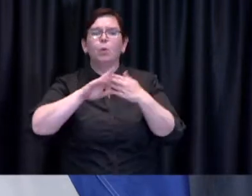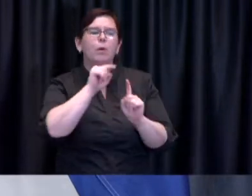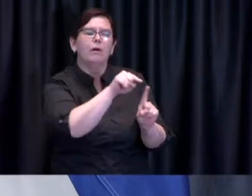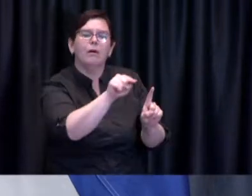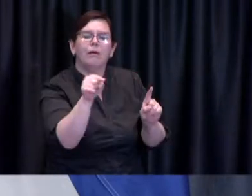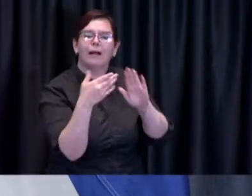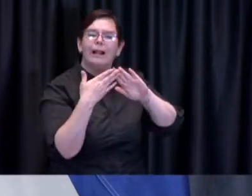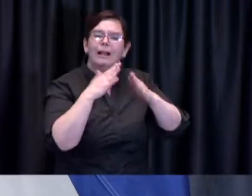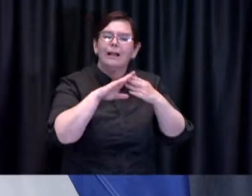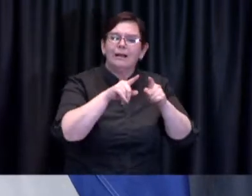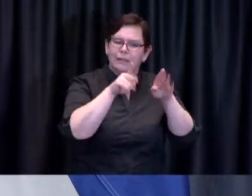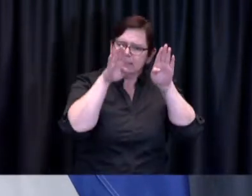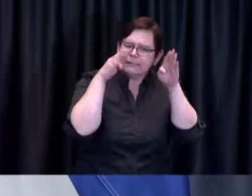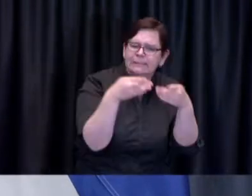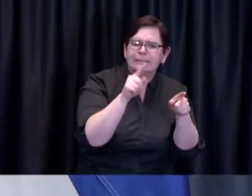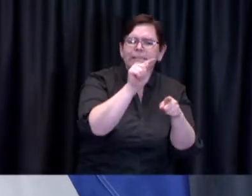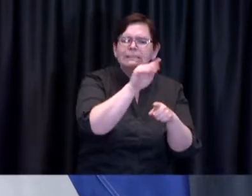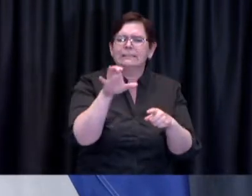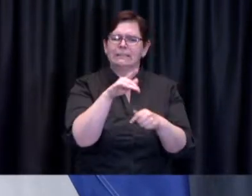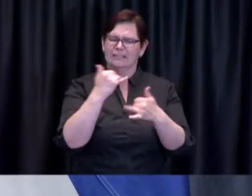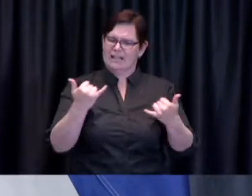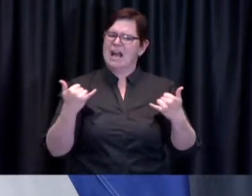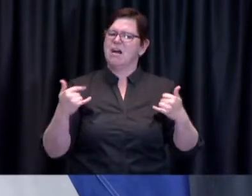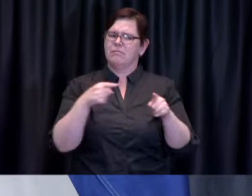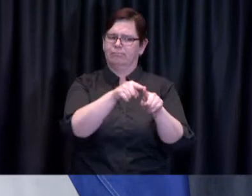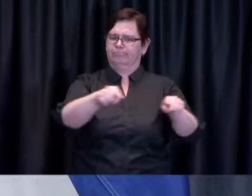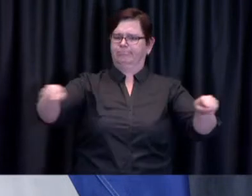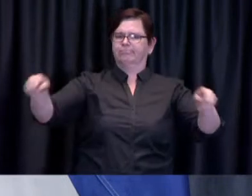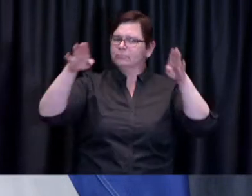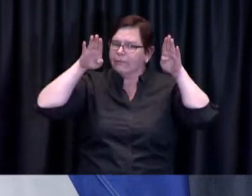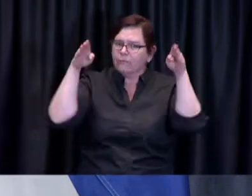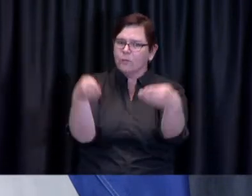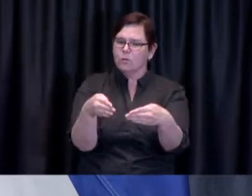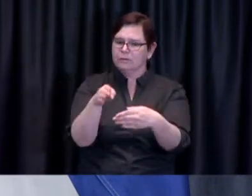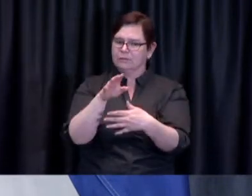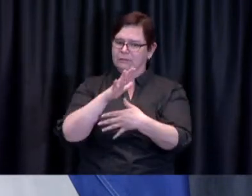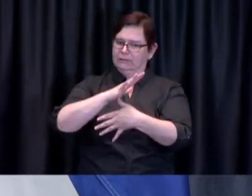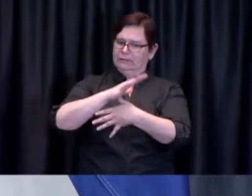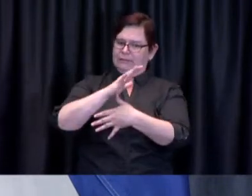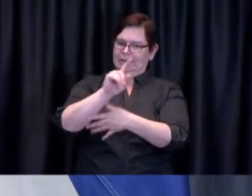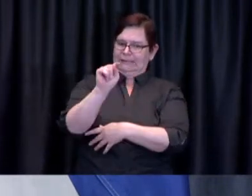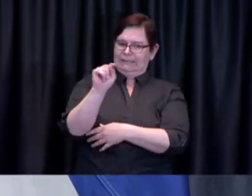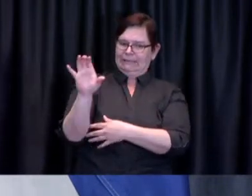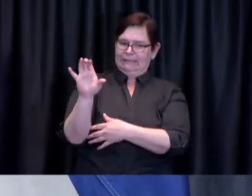priority access these TTC clinics have resulted in more than one thousand first doses being